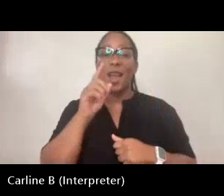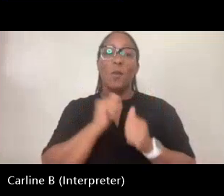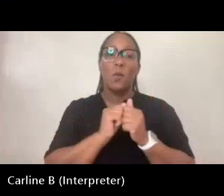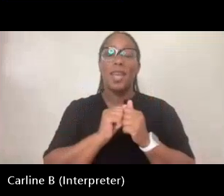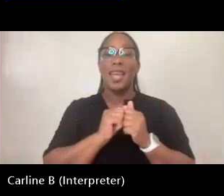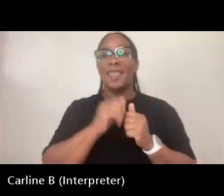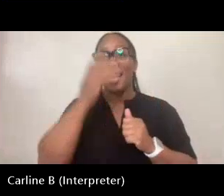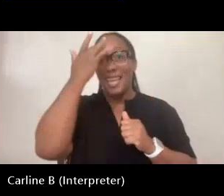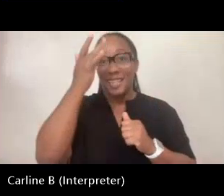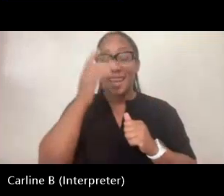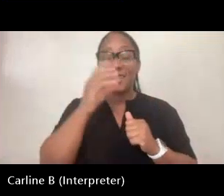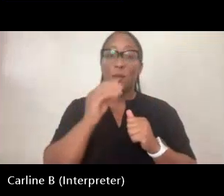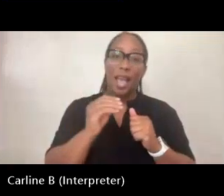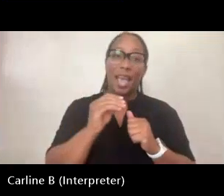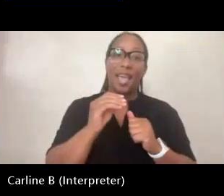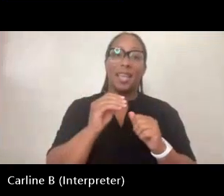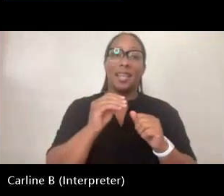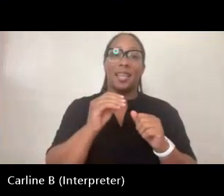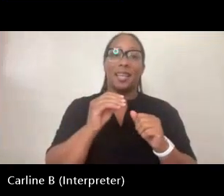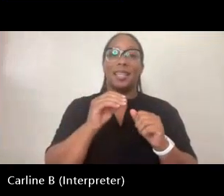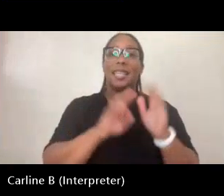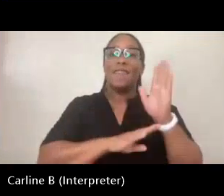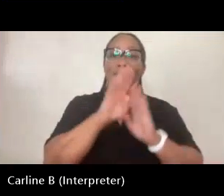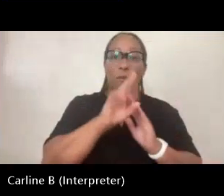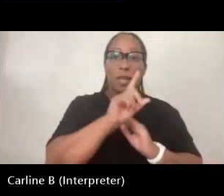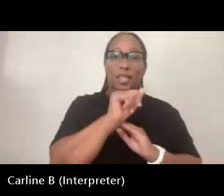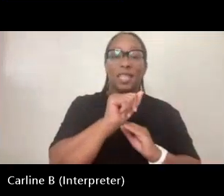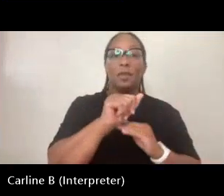disabilities across the lifespan. There's an image of.